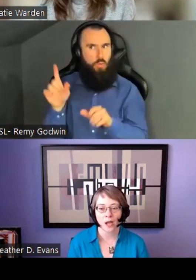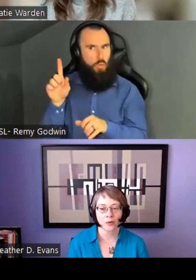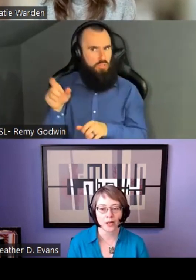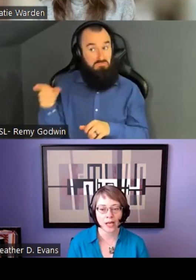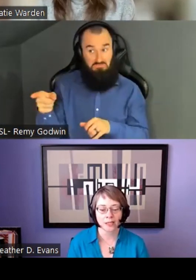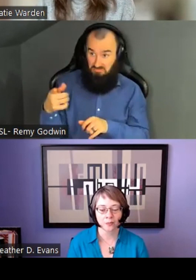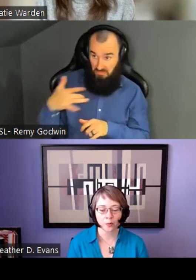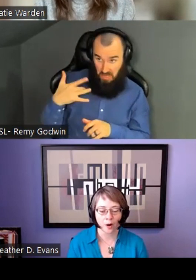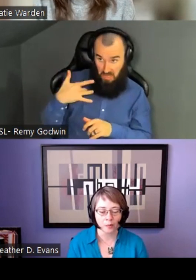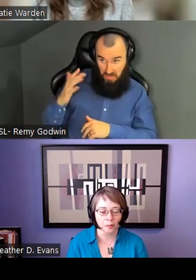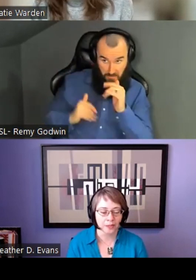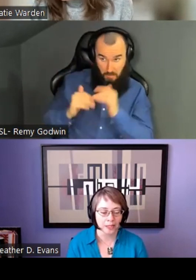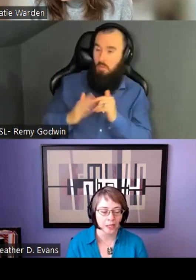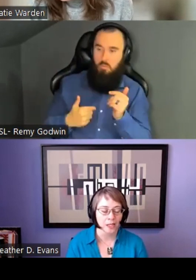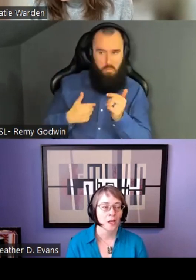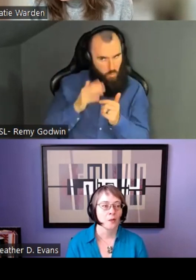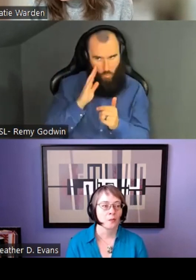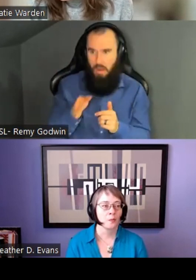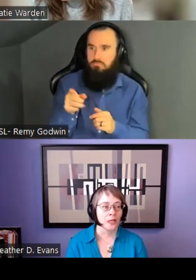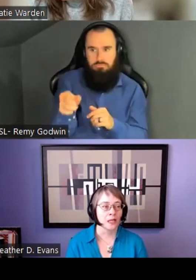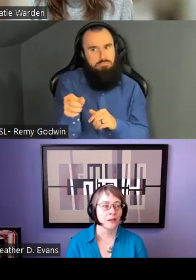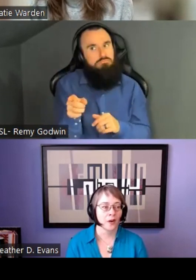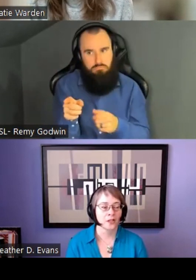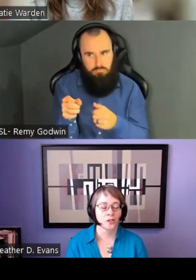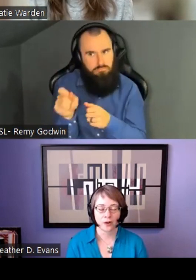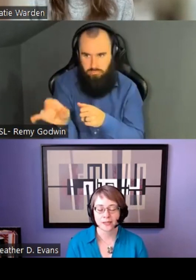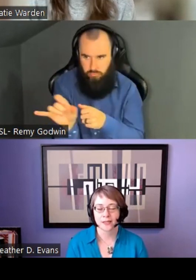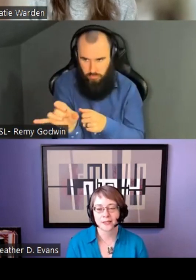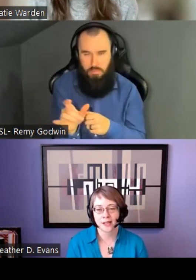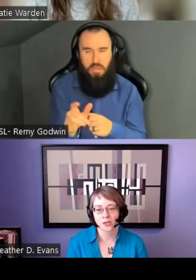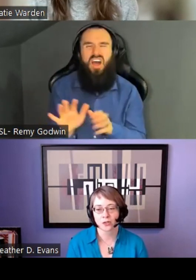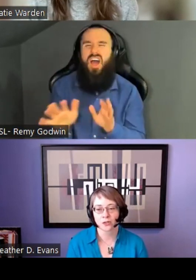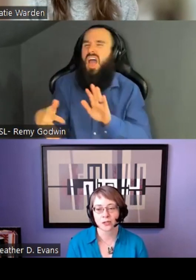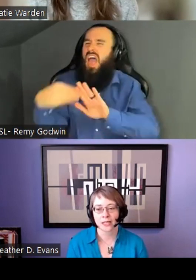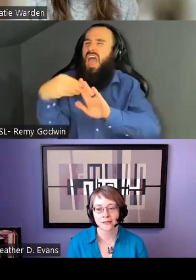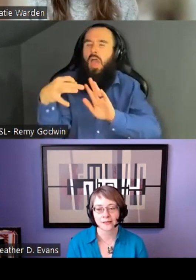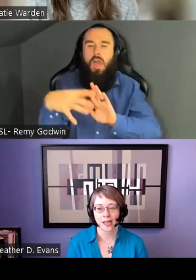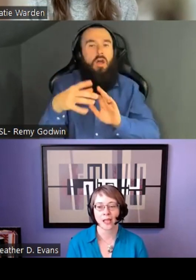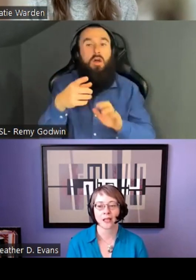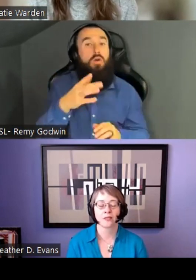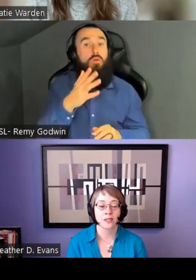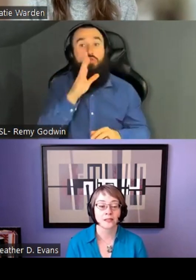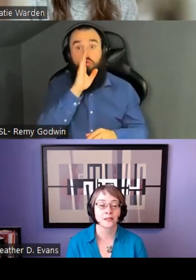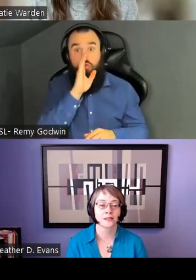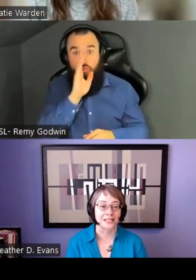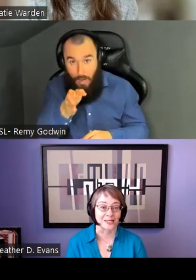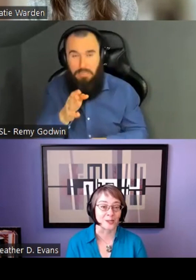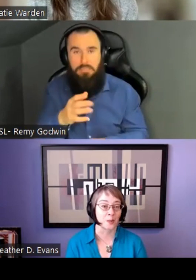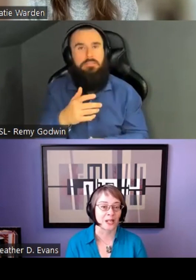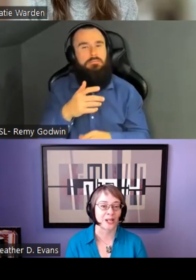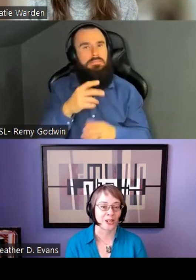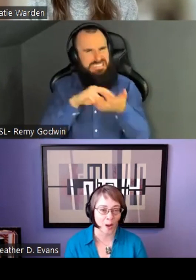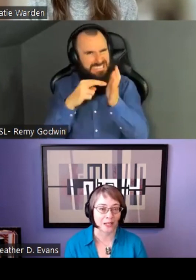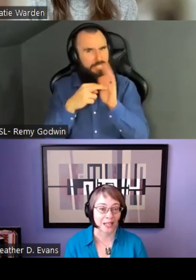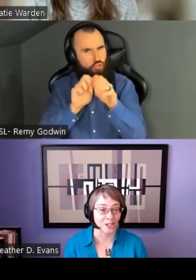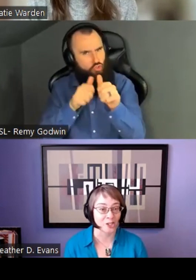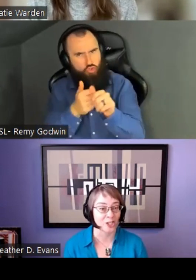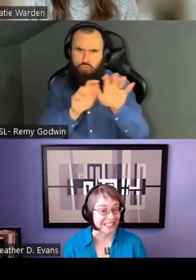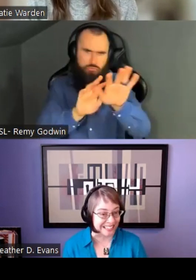I would add that probably being very direct and intentional in saying this is a disability accommodation need